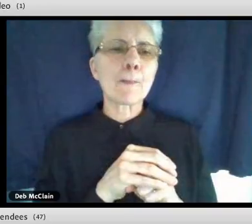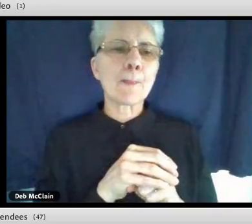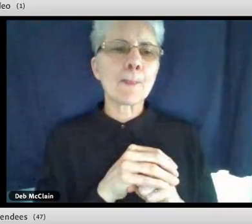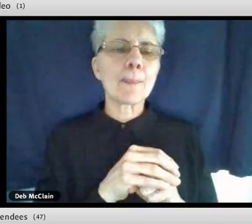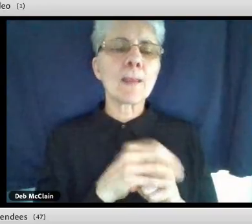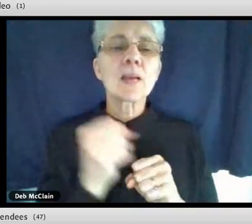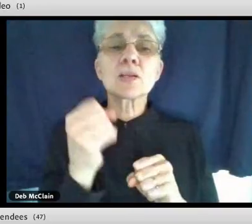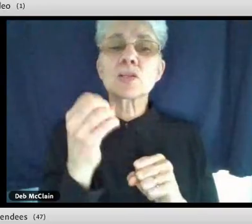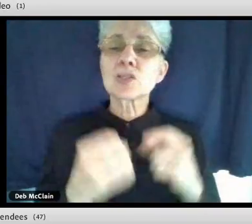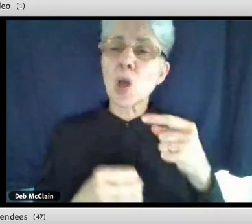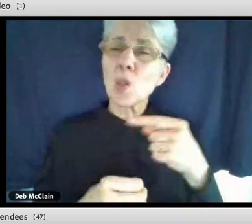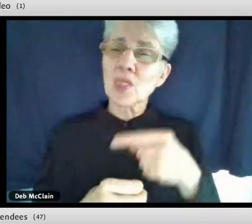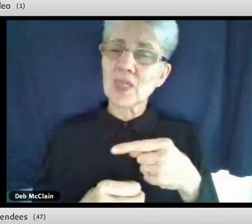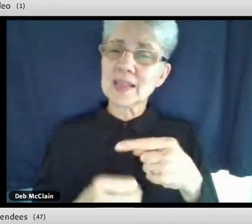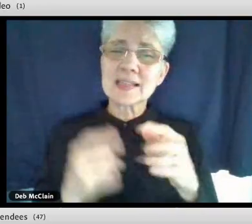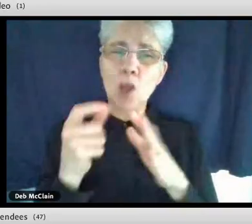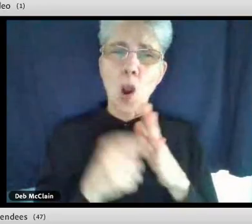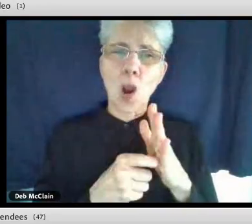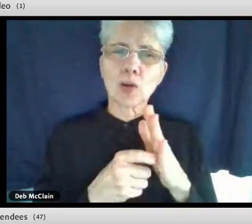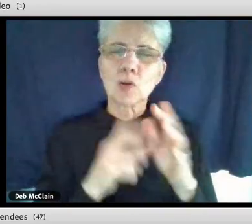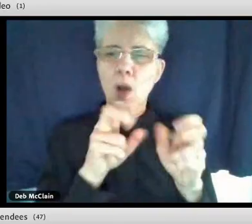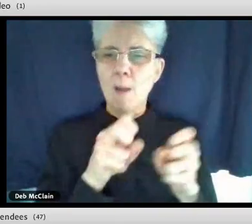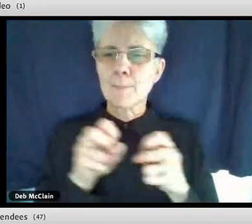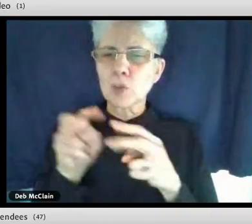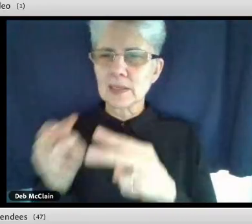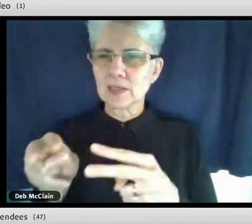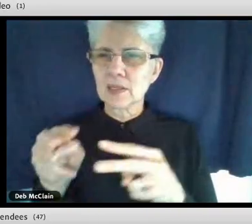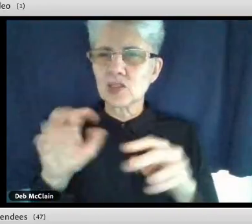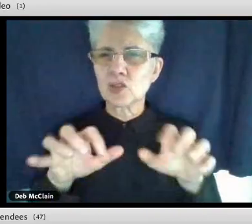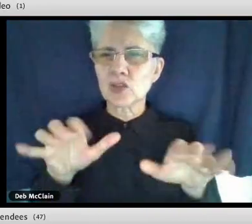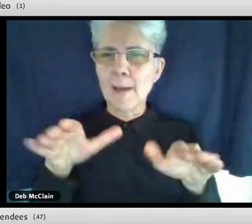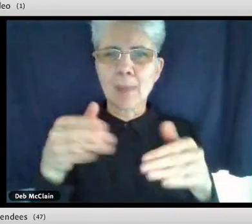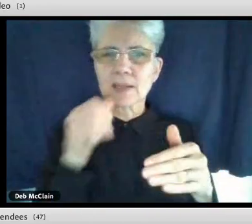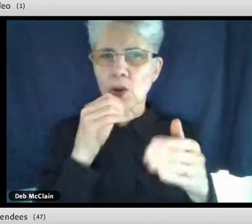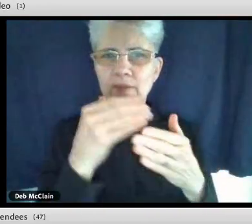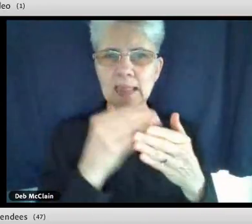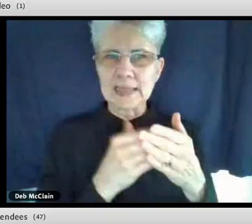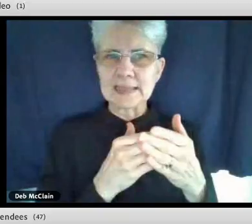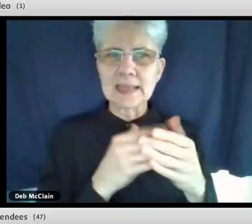Okay, so this is an article. I'm going to paste it in the chat box because I don't have it listed,